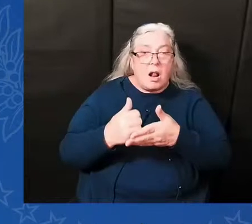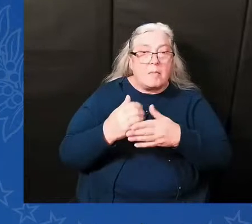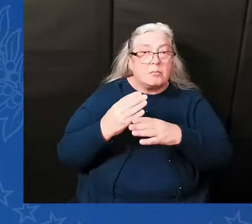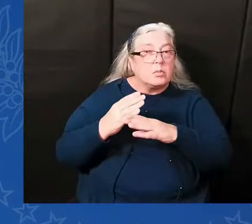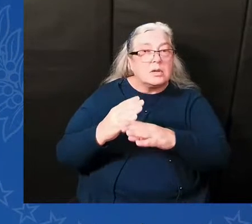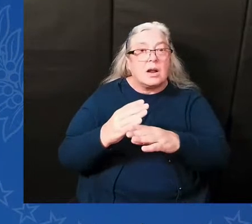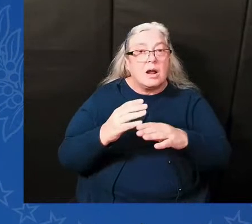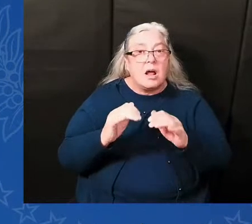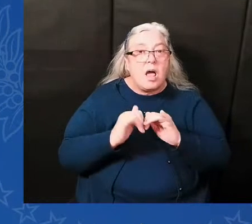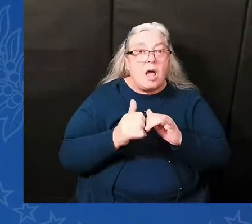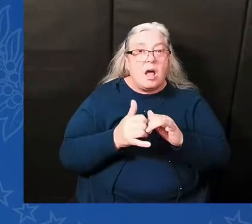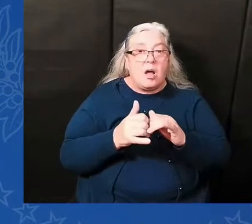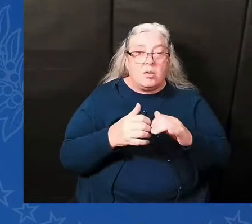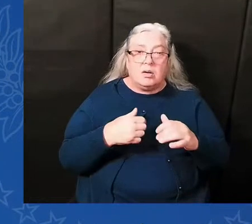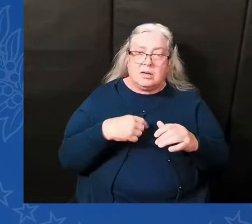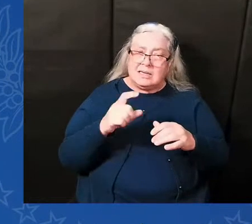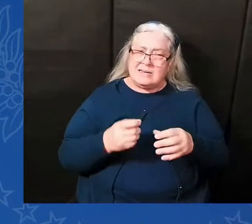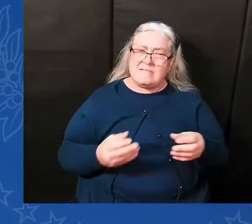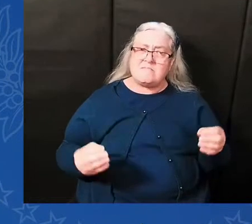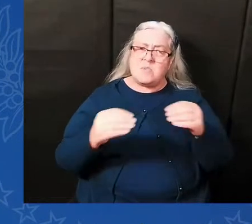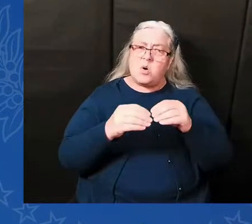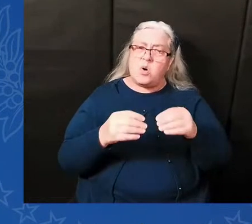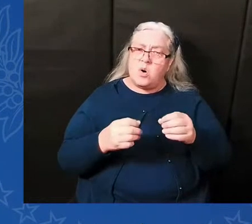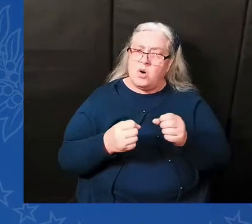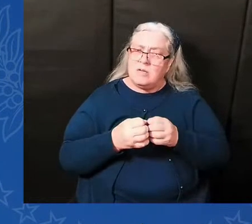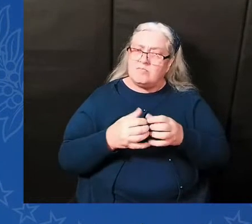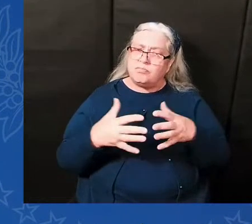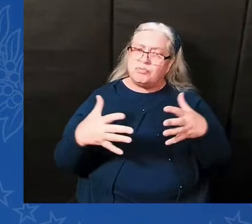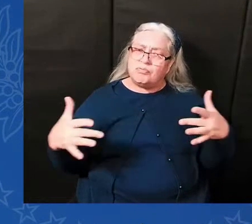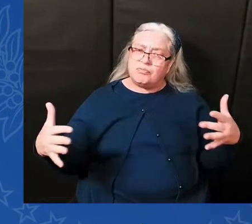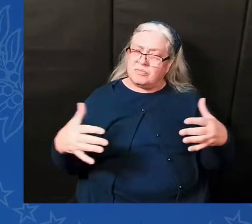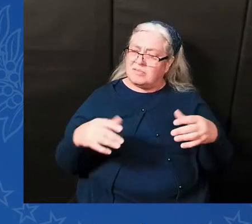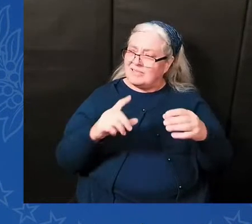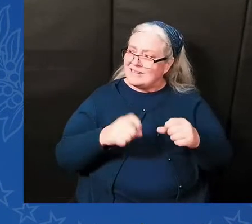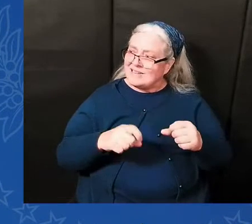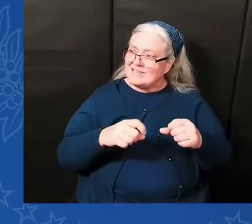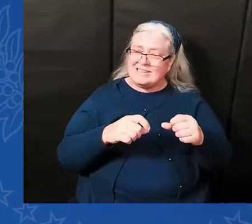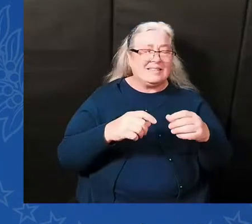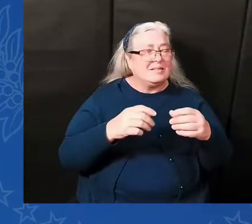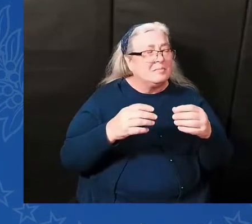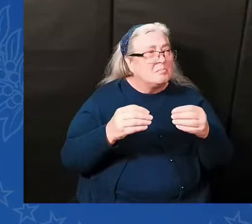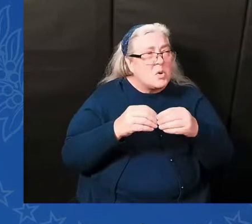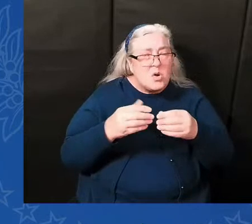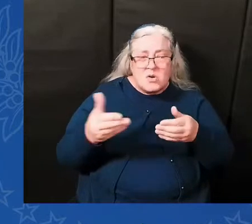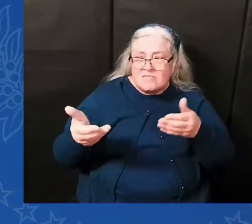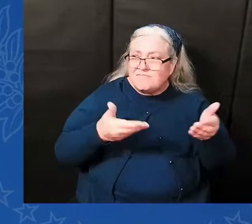During the pandemic, we invested $350 billion from the American Rescue Plan that states and cities